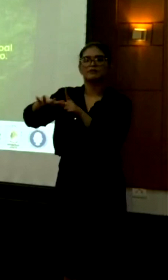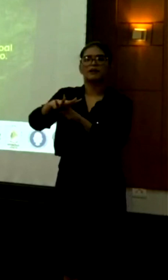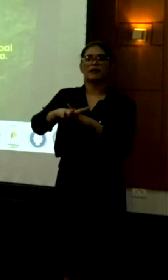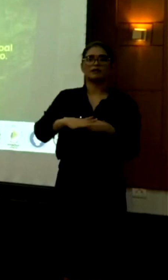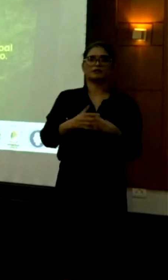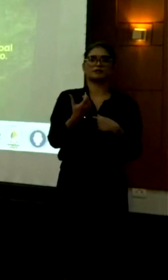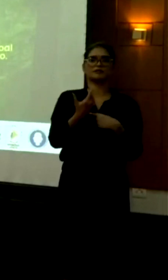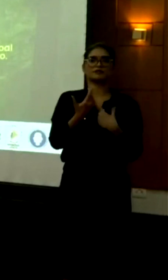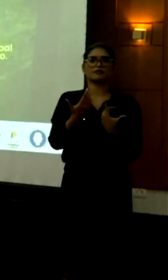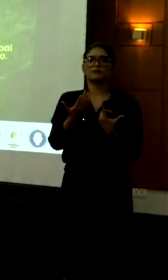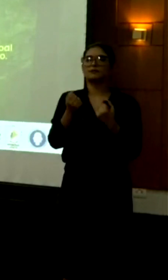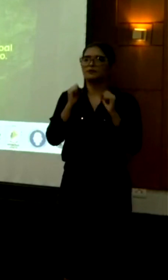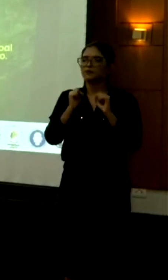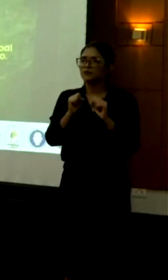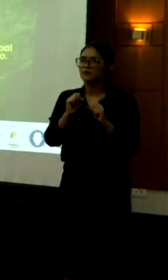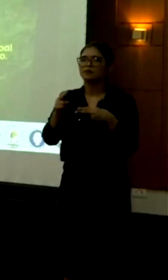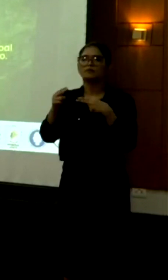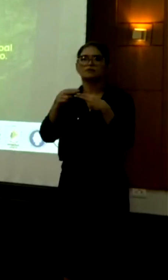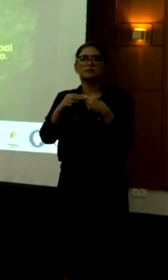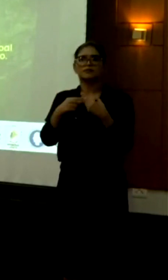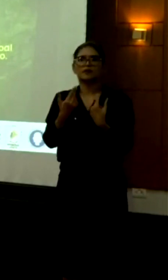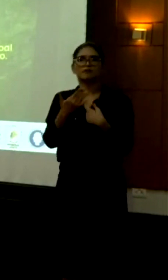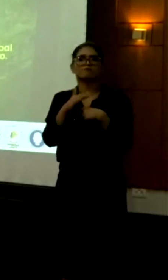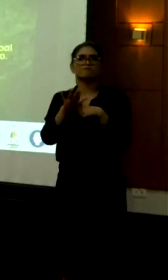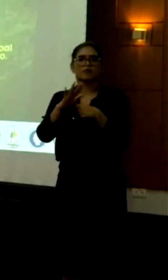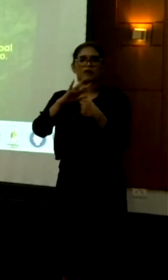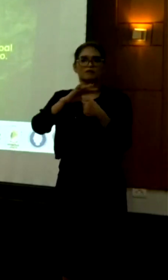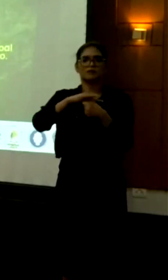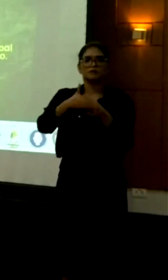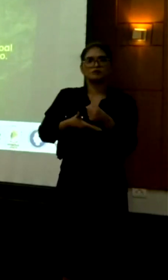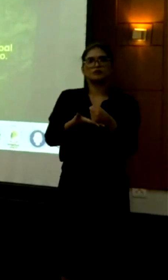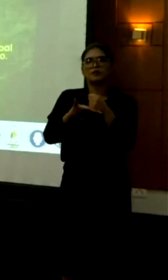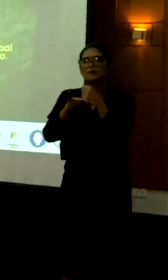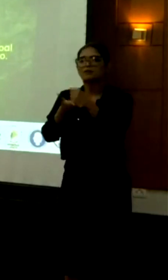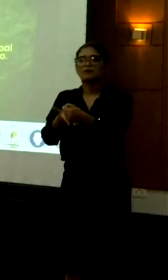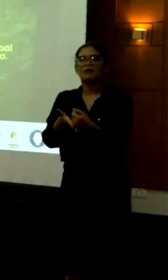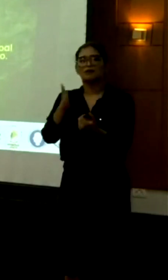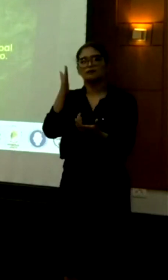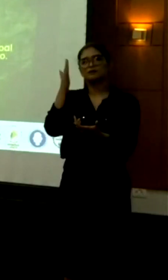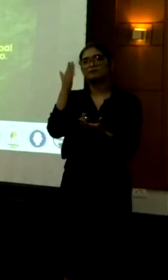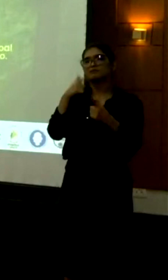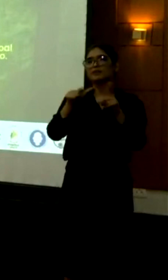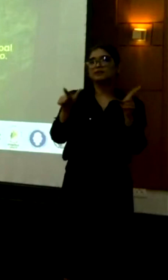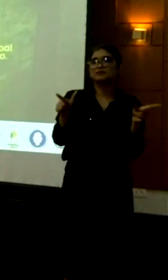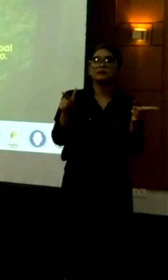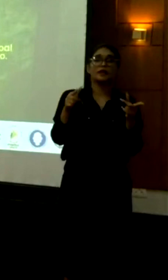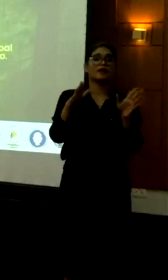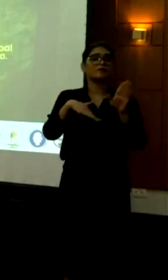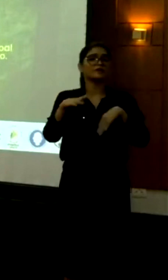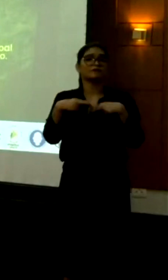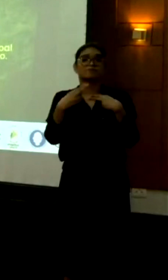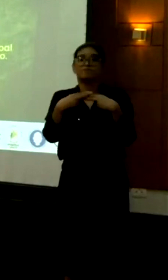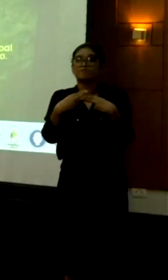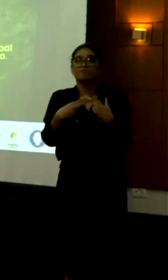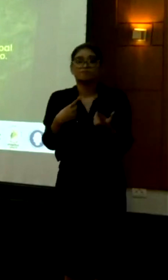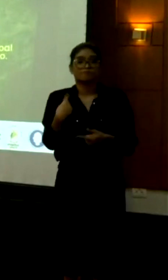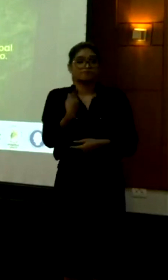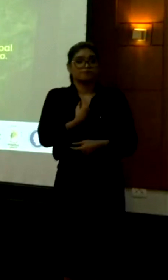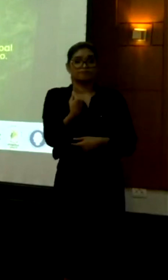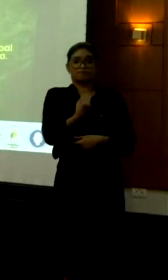is important that we talk we show and suddenly someone here can meet the mayor Mayor,